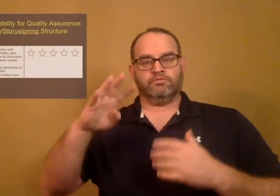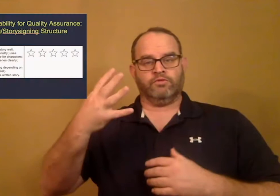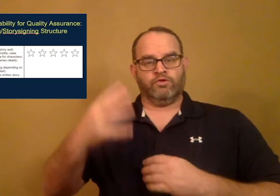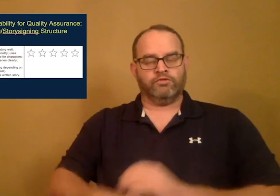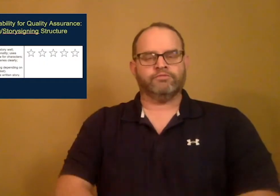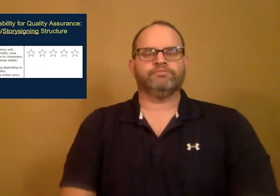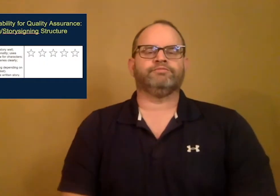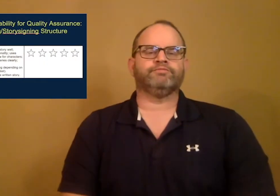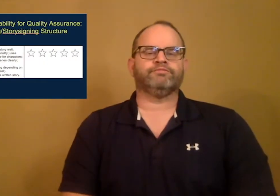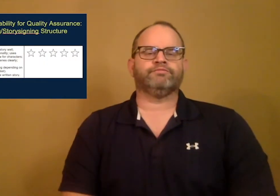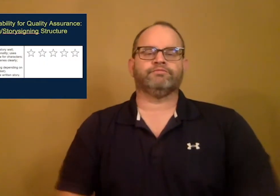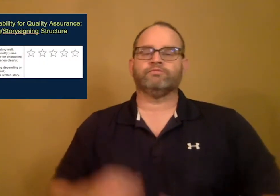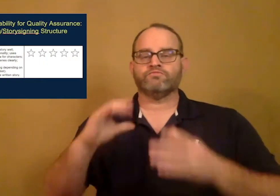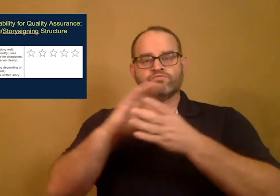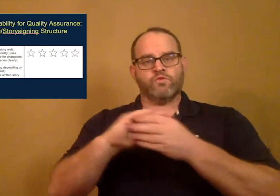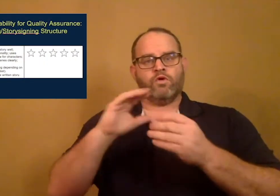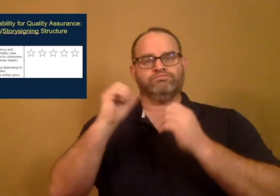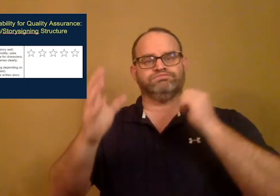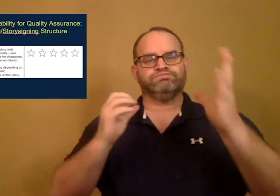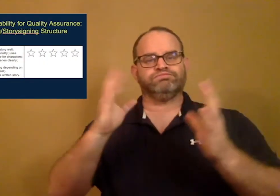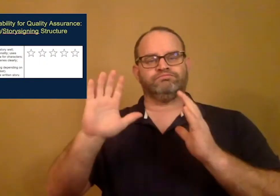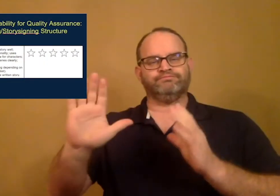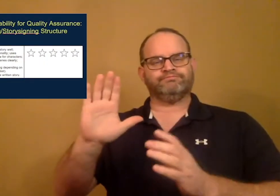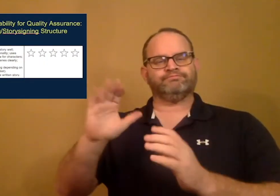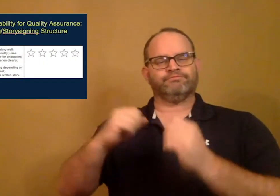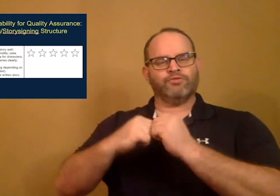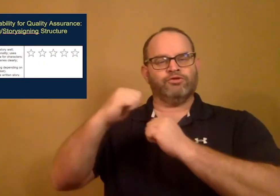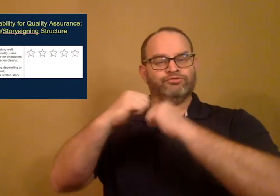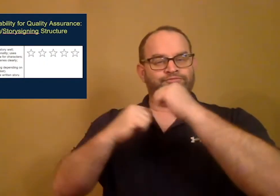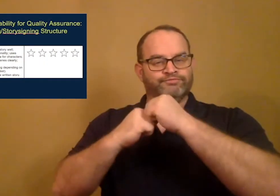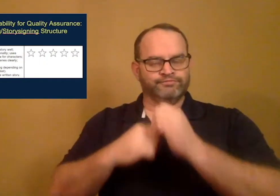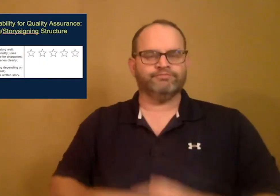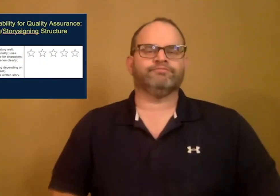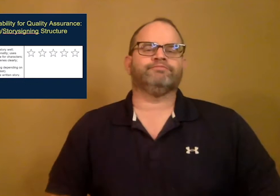The fourth category is storytelling and storysigning structure.